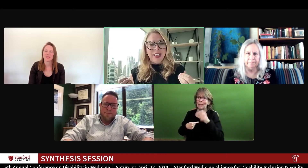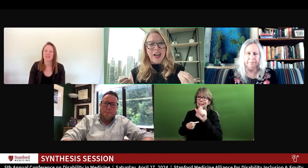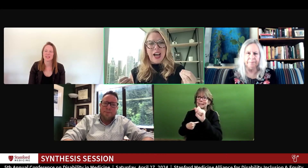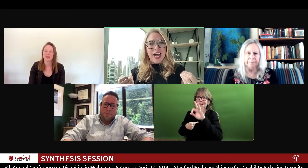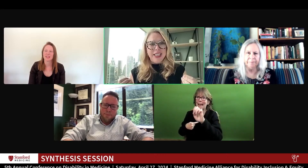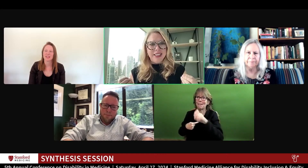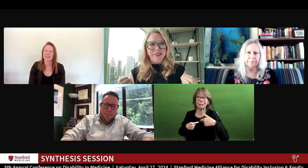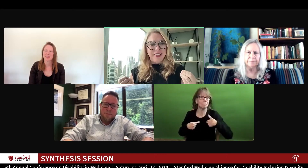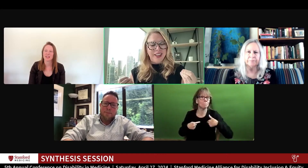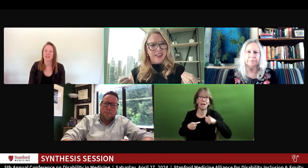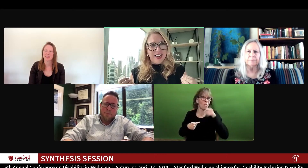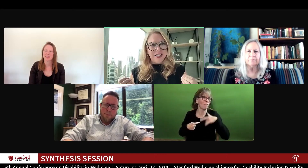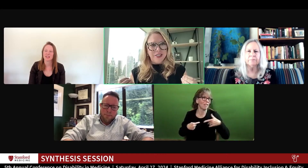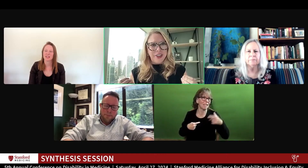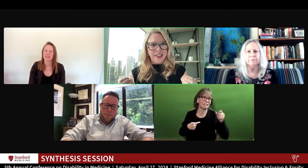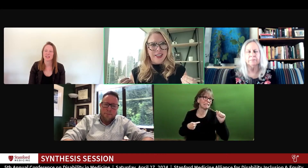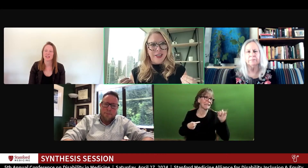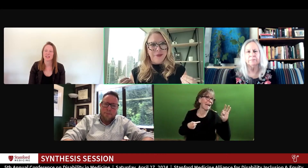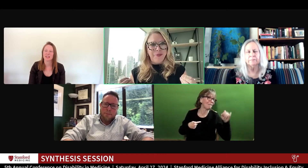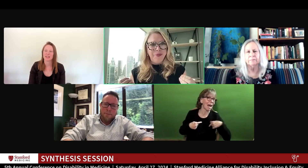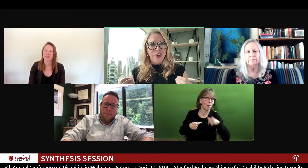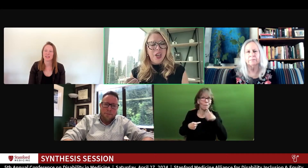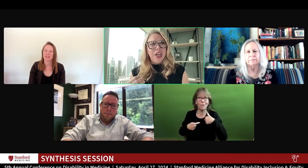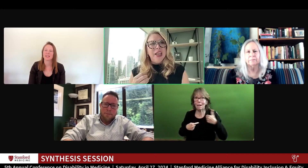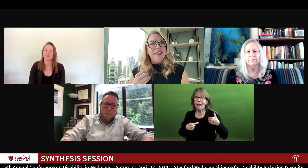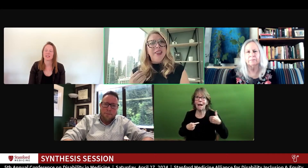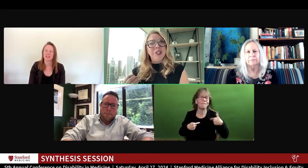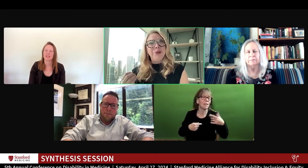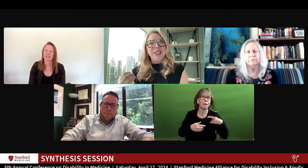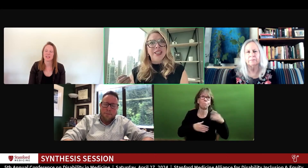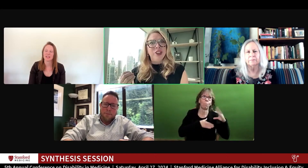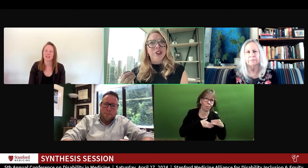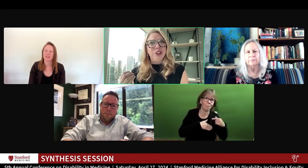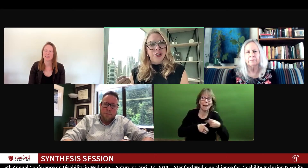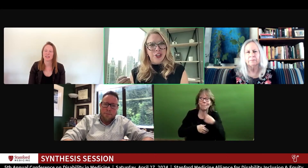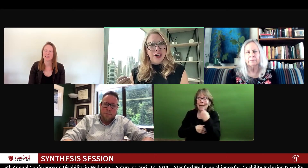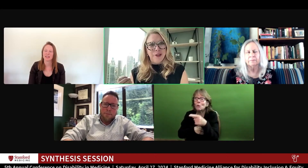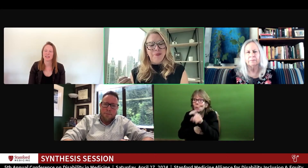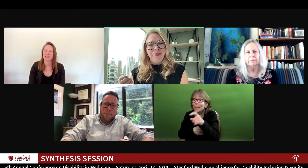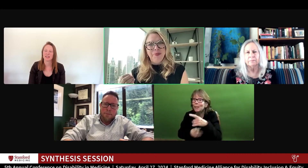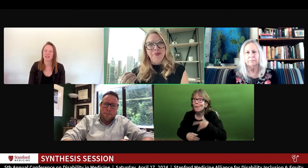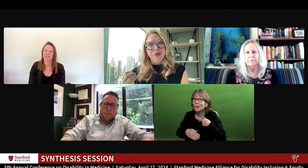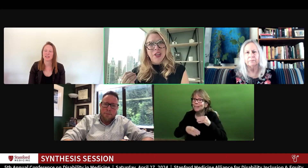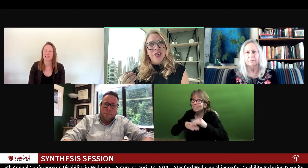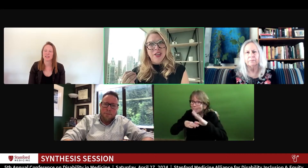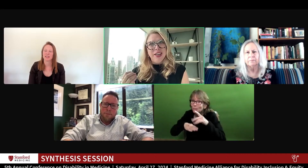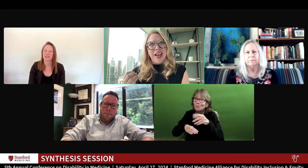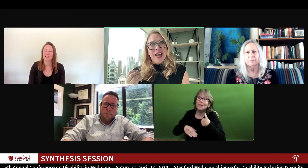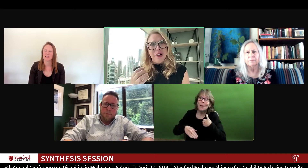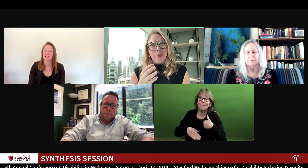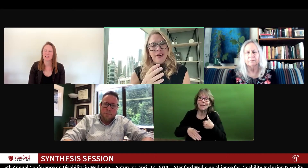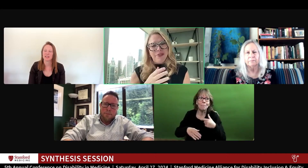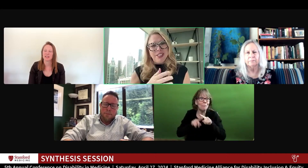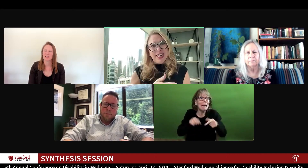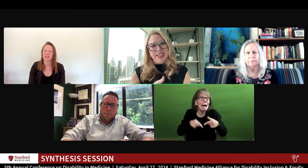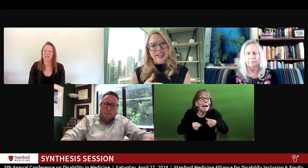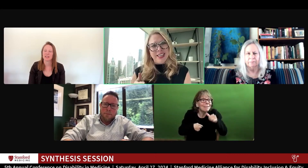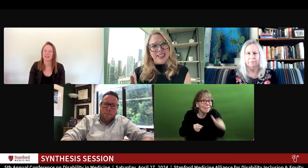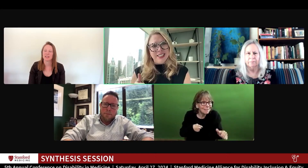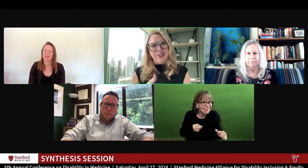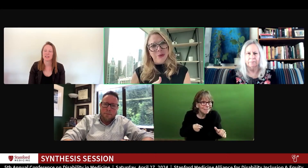and I didn't feel like I could ask for anything. This particular learner, we've stayed connected